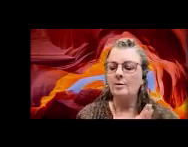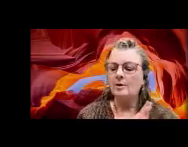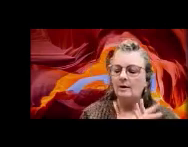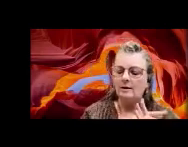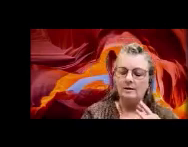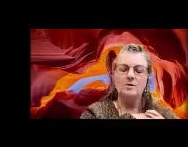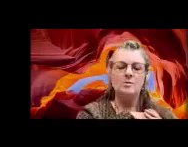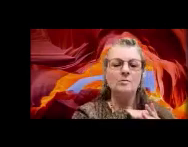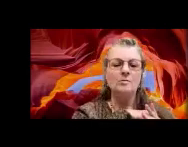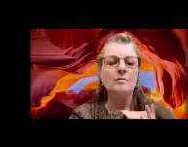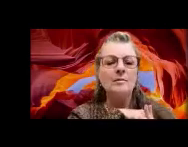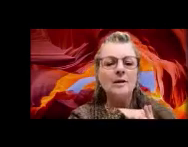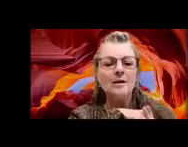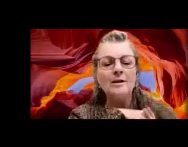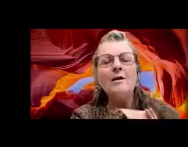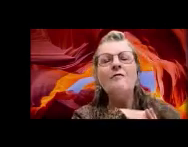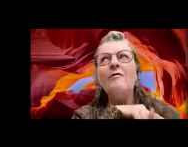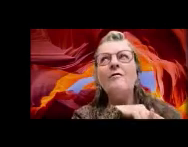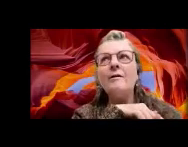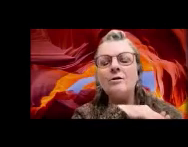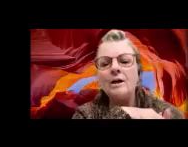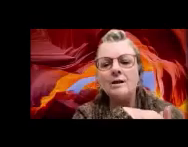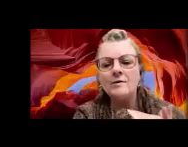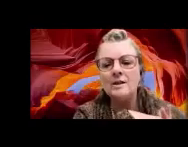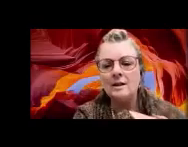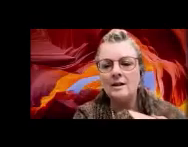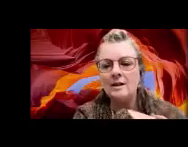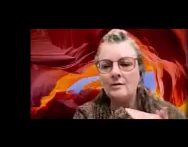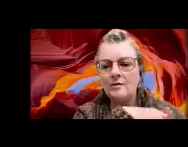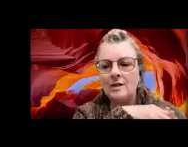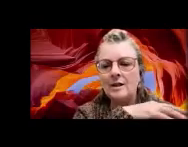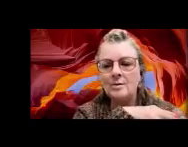pretty this is a very creative study, and if you've seen this